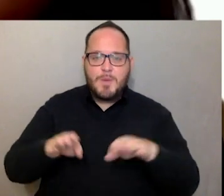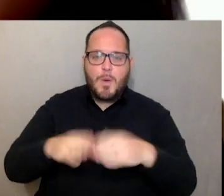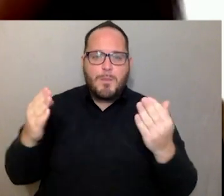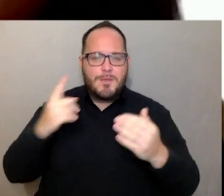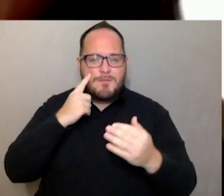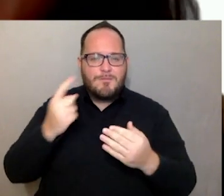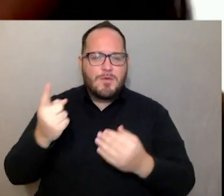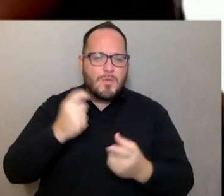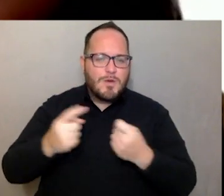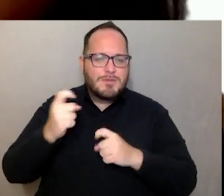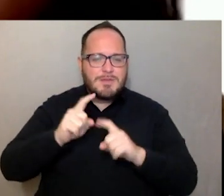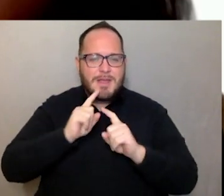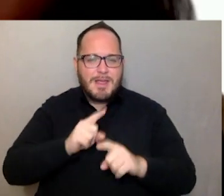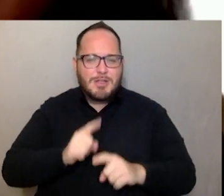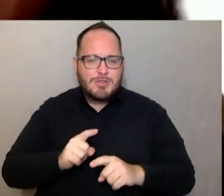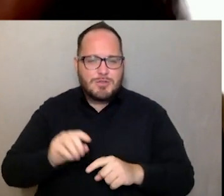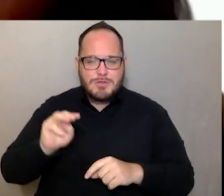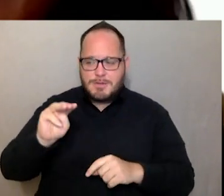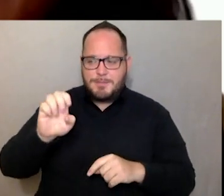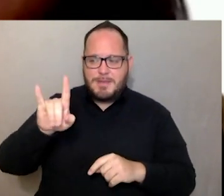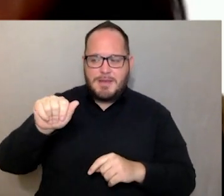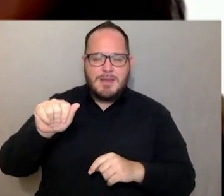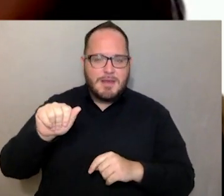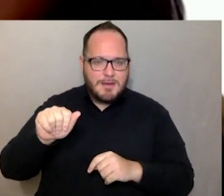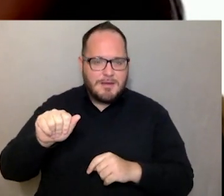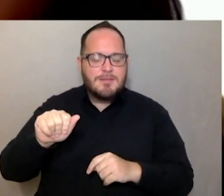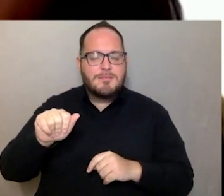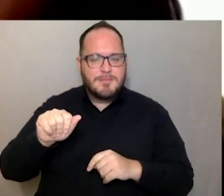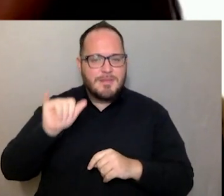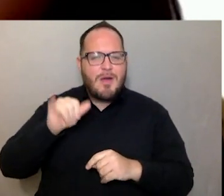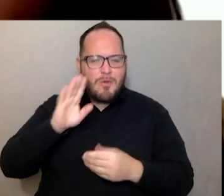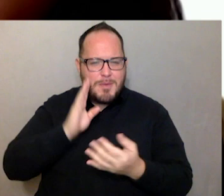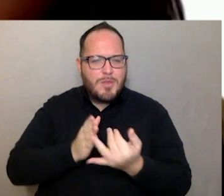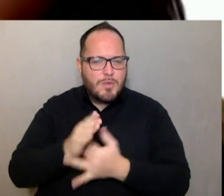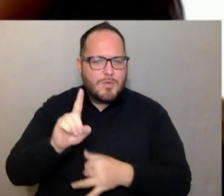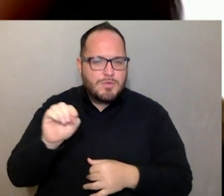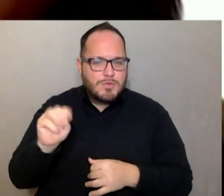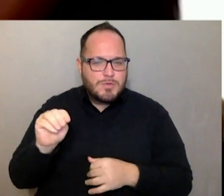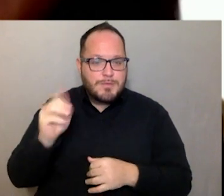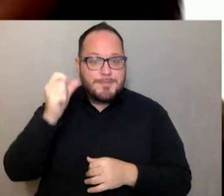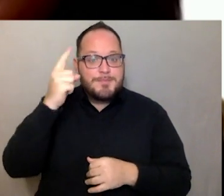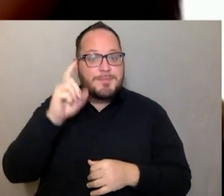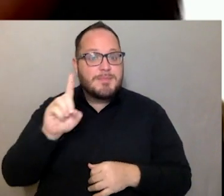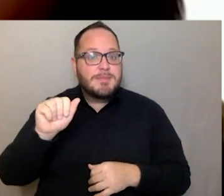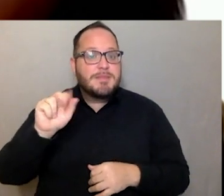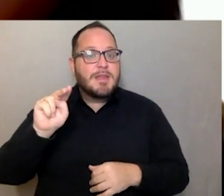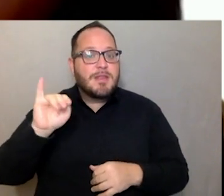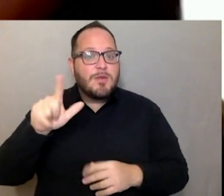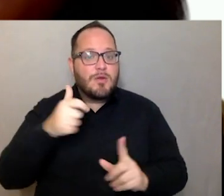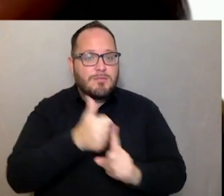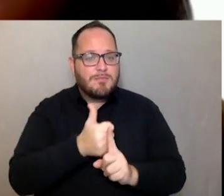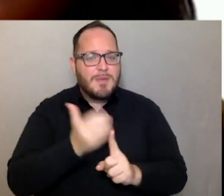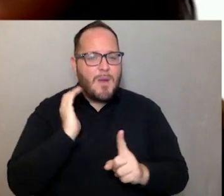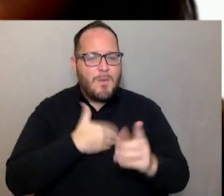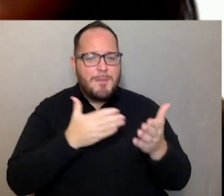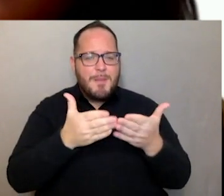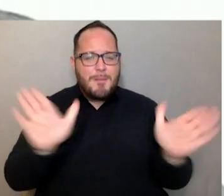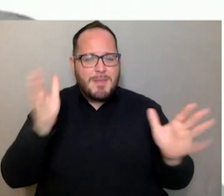QUESTION AND ANSWER SESSION WITH THE MEDIA BY CONTINUING ON ZOOM. WHICH WILL BE MODERATED BY DANIEL, OUR PUBLIC INFORMATION OFFICER.